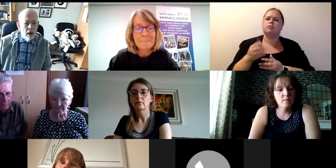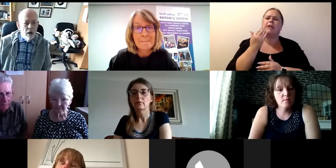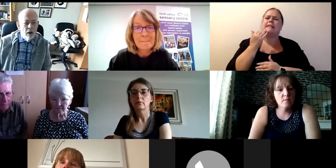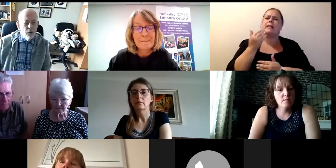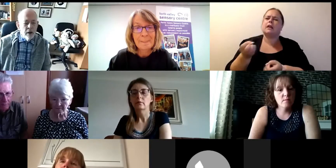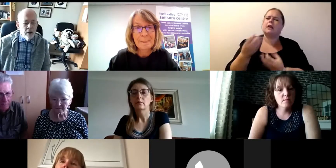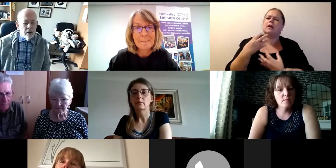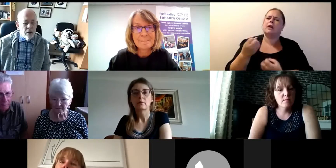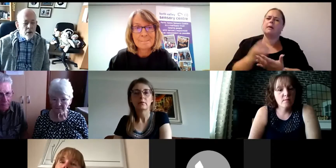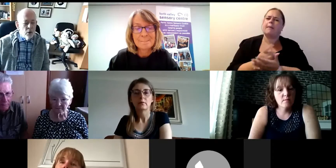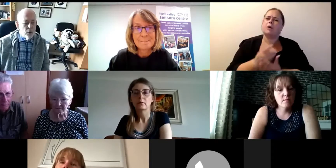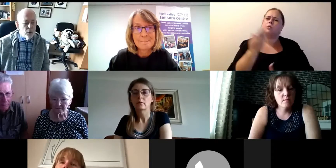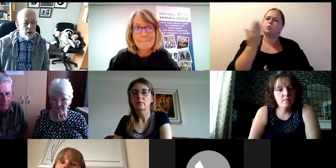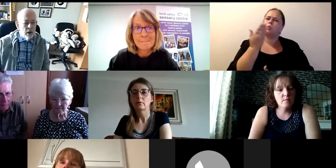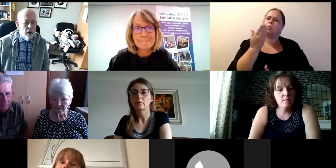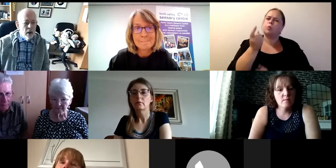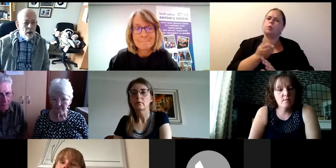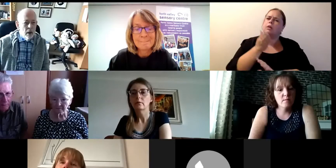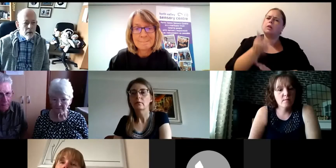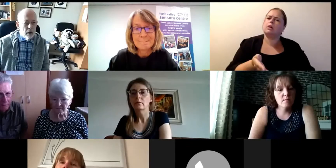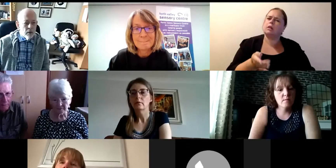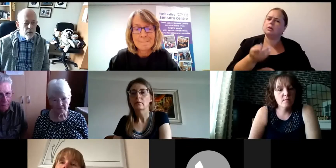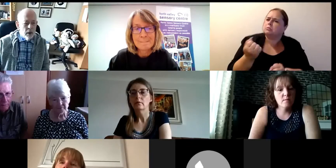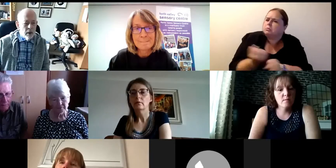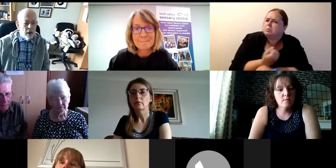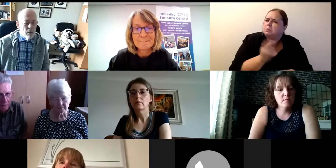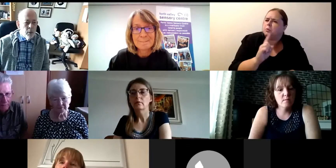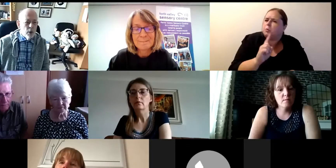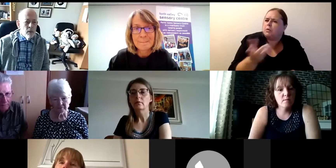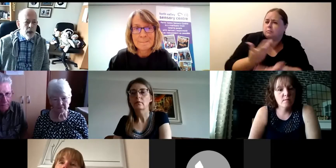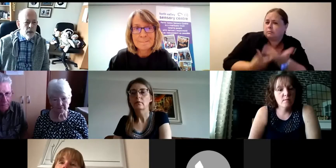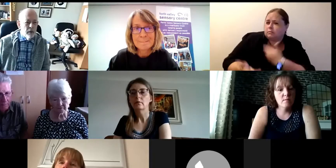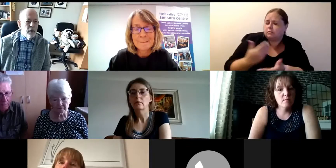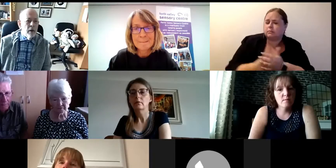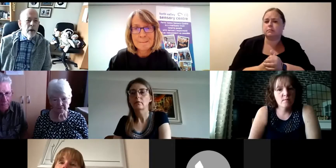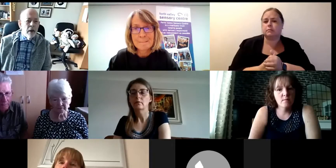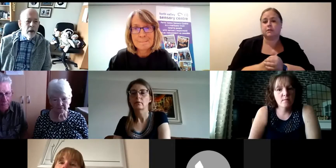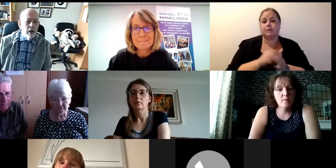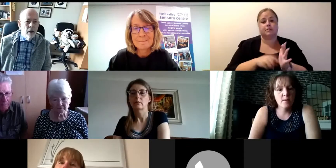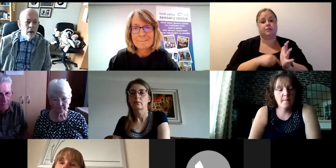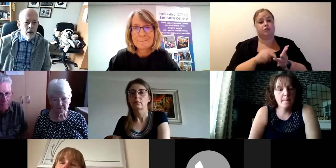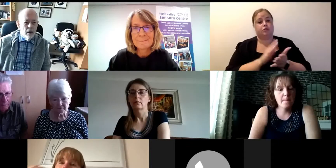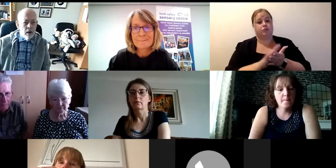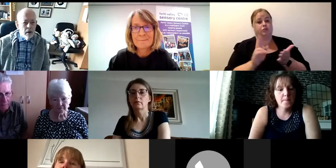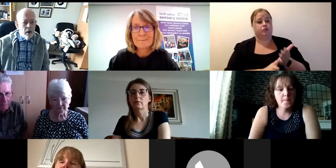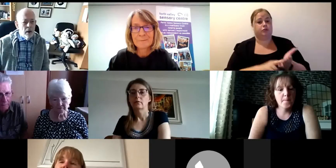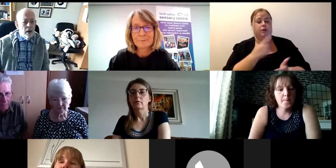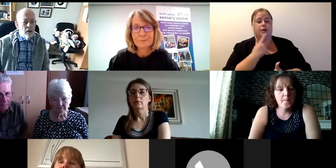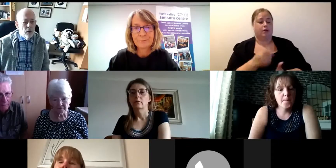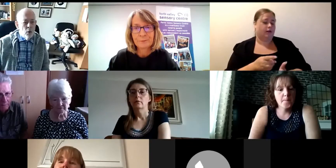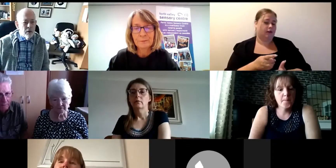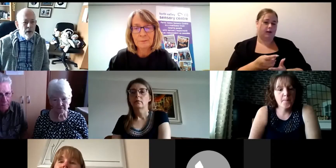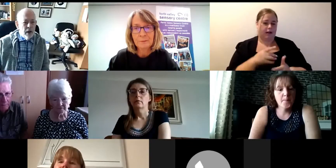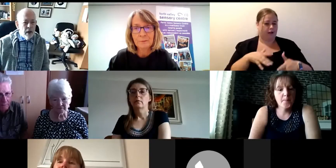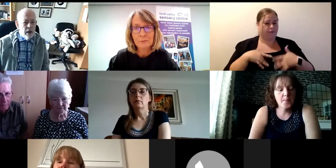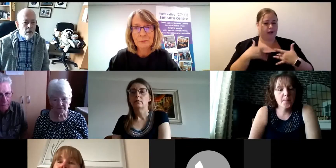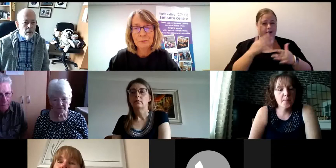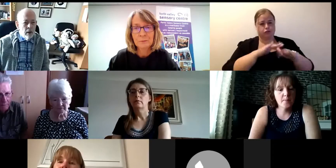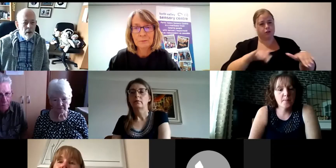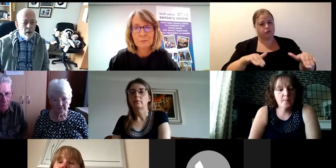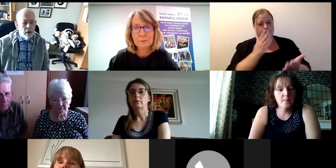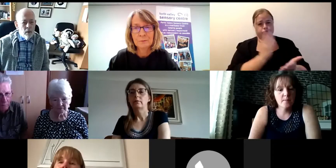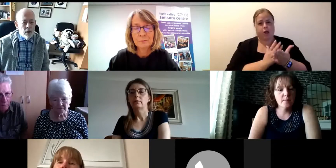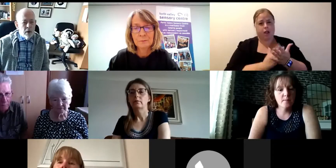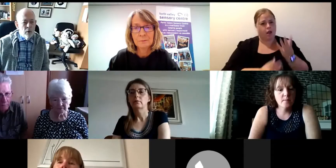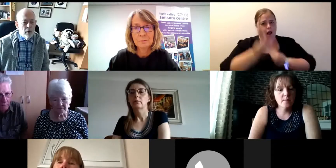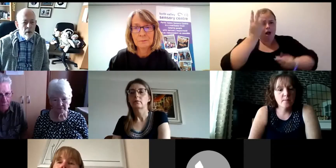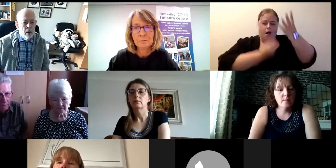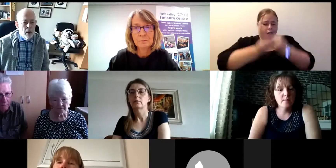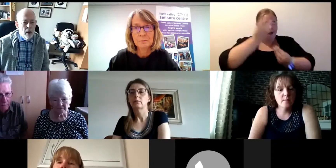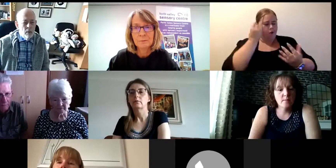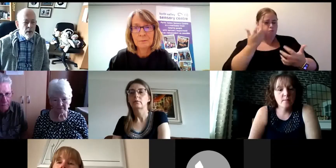I find children are like blotting paper for learning. They are always very eager, a much